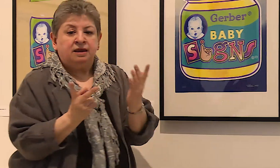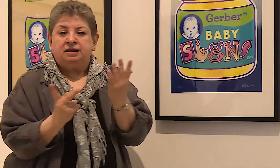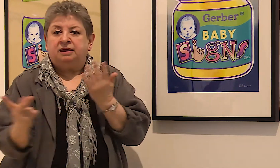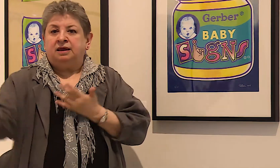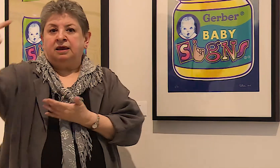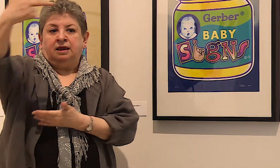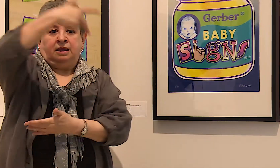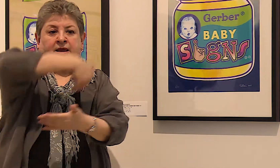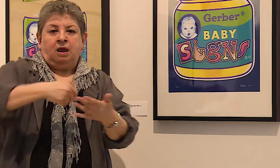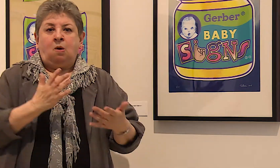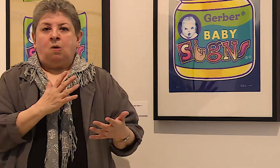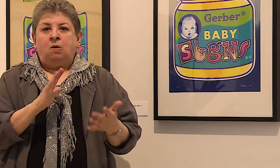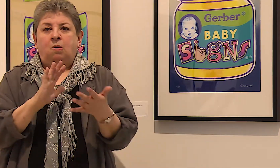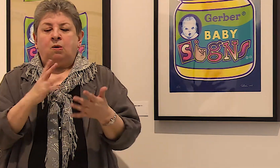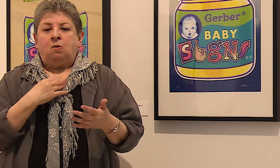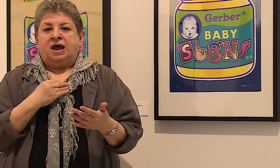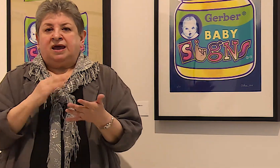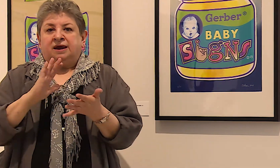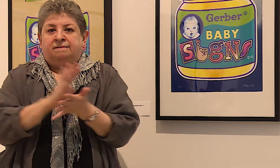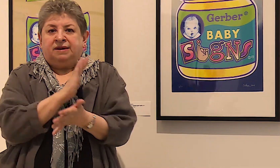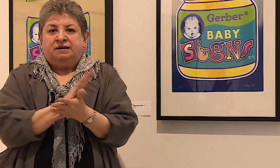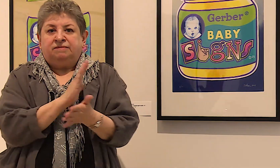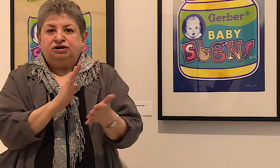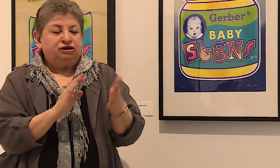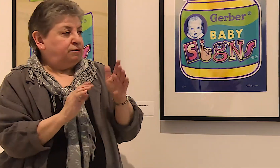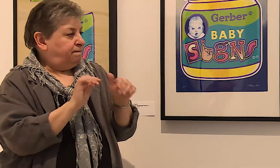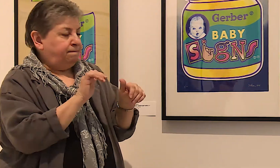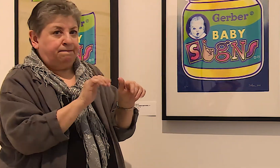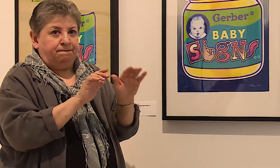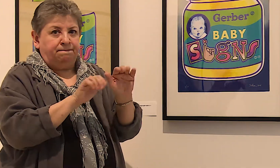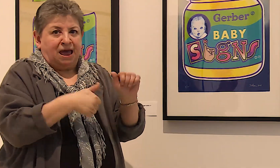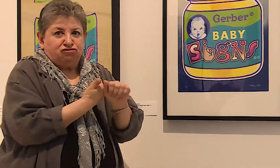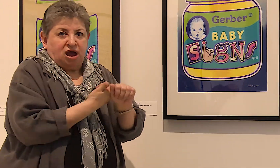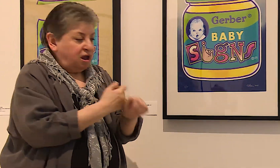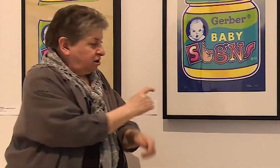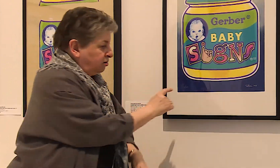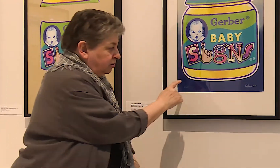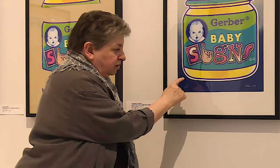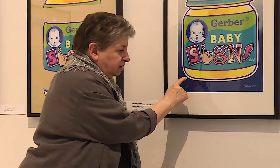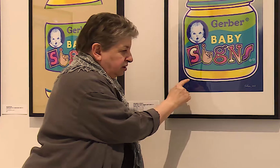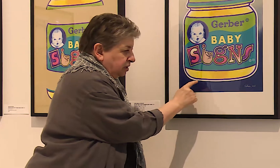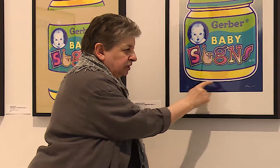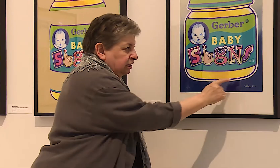From there, I mounted the larger piece onto white cardstock.